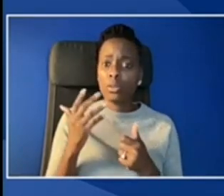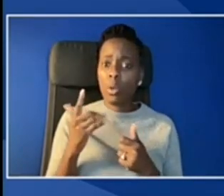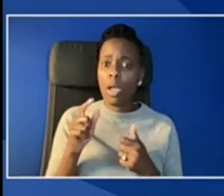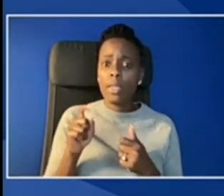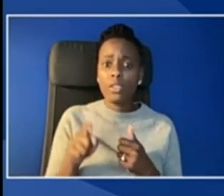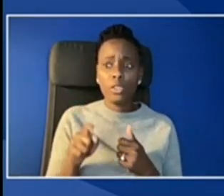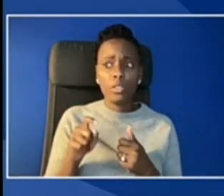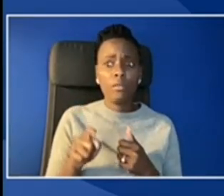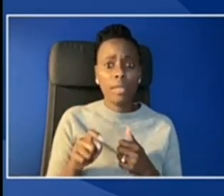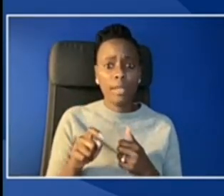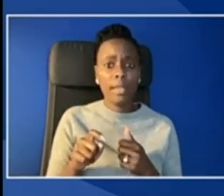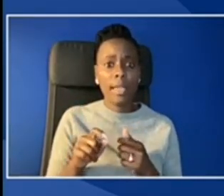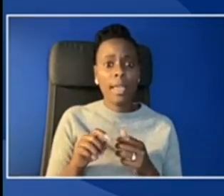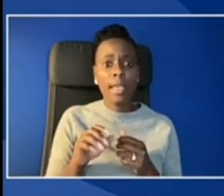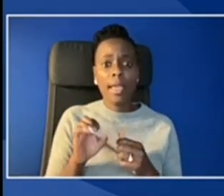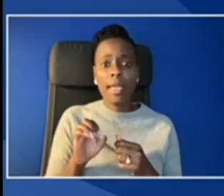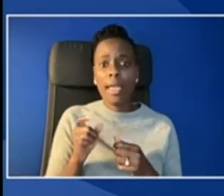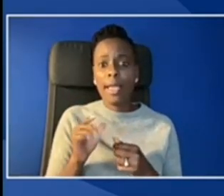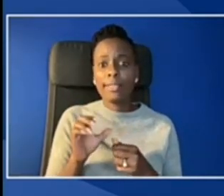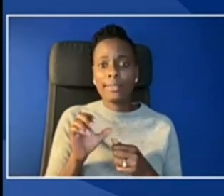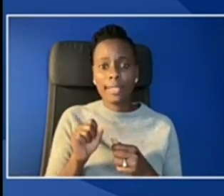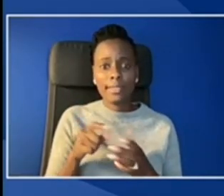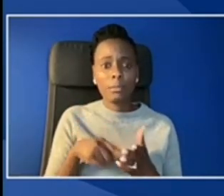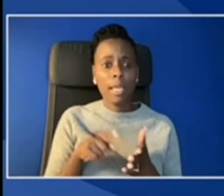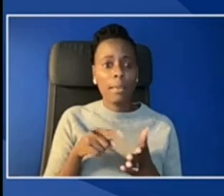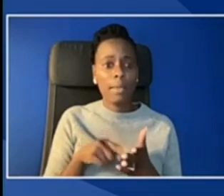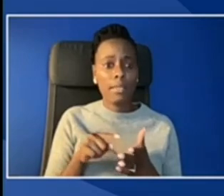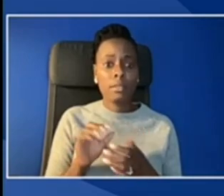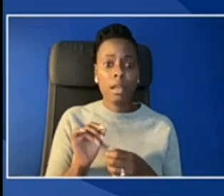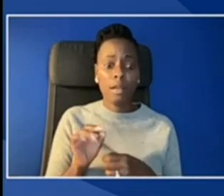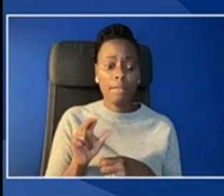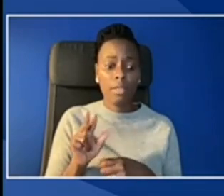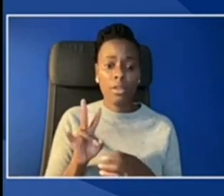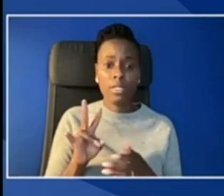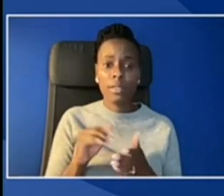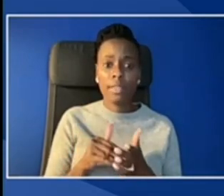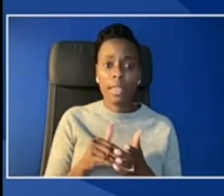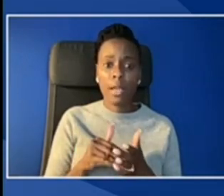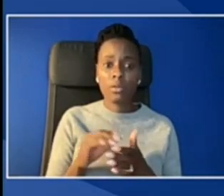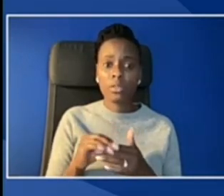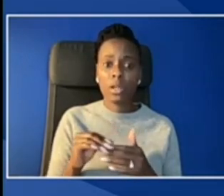payments. Of my $37,000, only 27,000 went